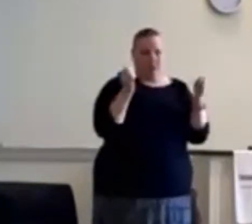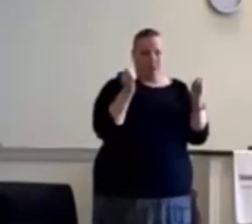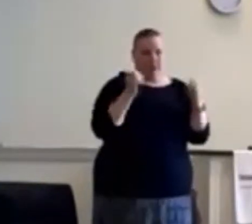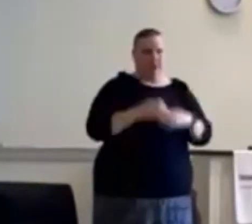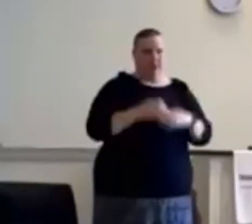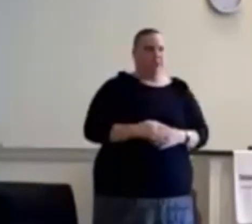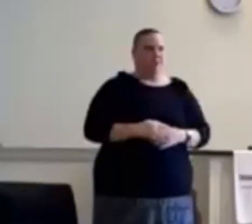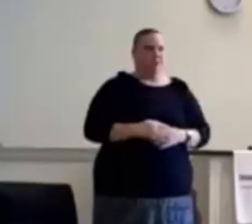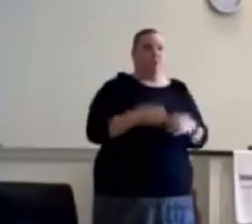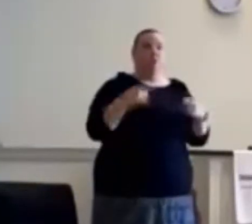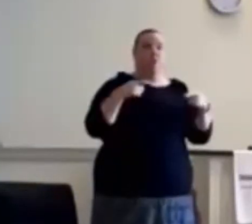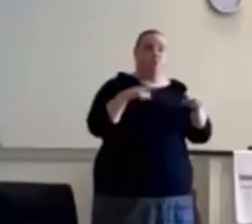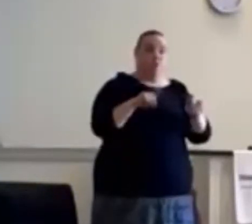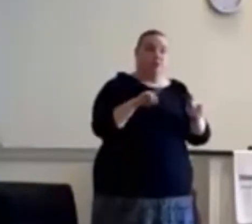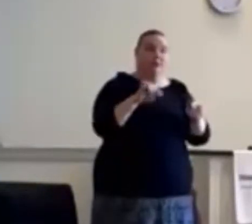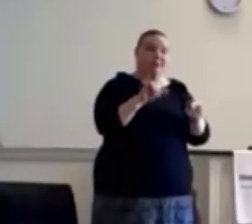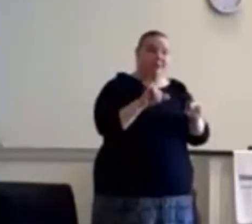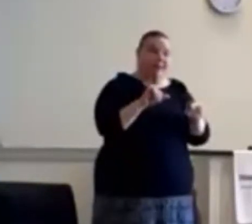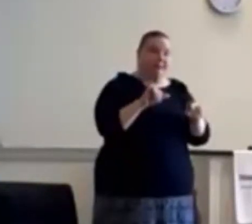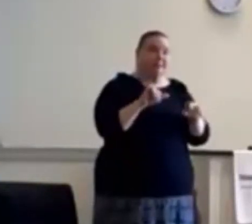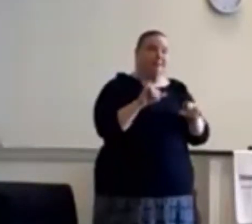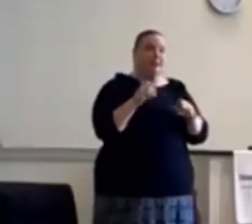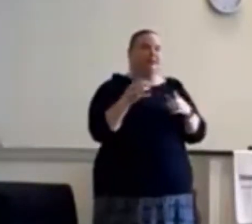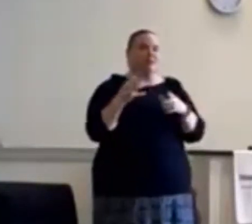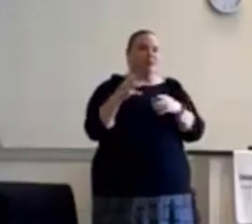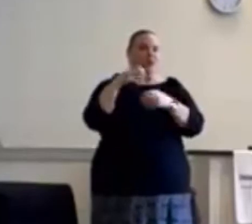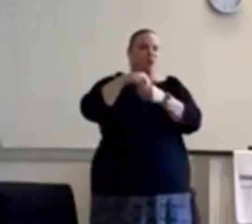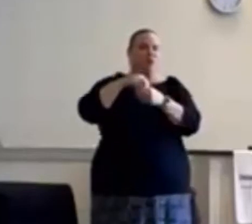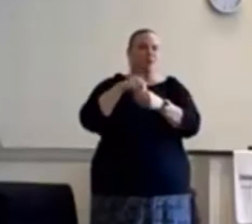to people with disabilities this also includes people who are marginalized,